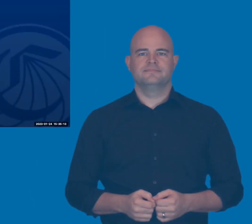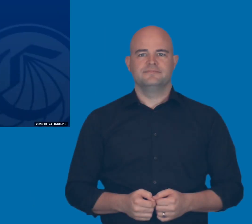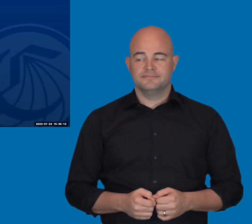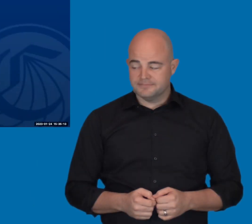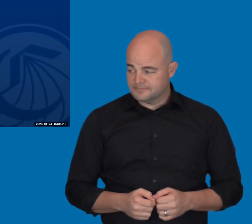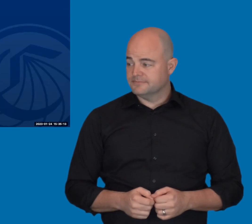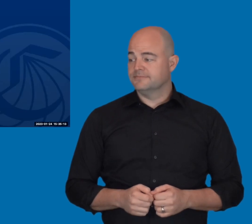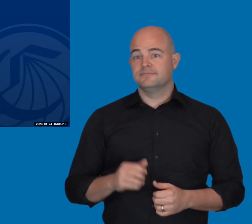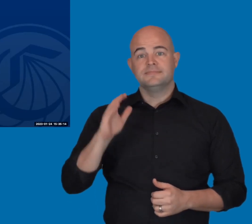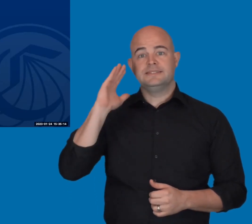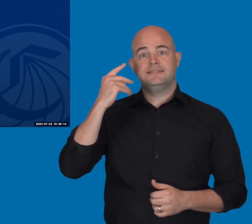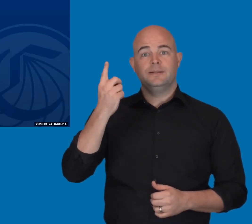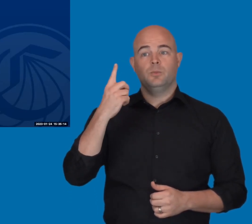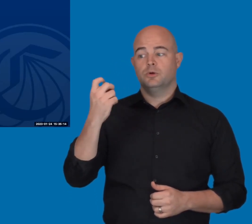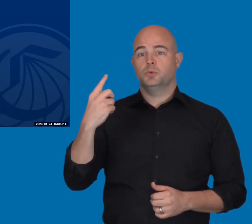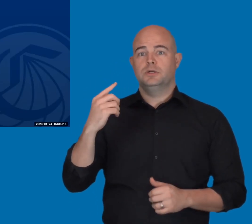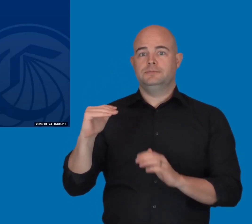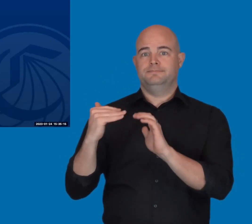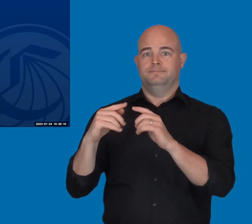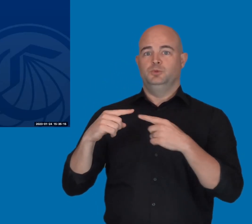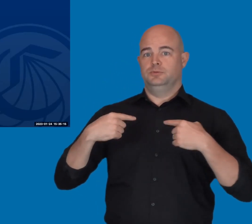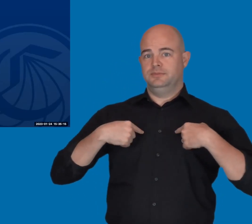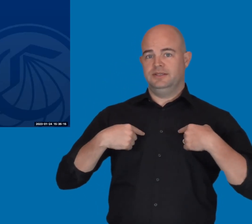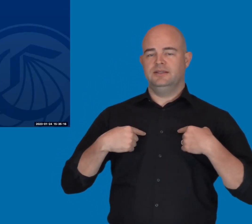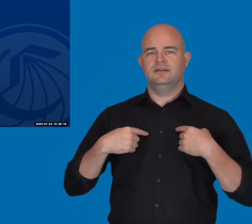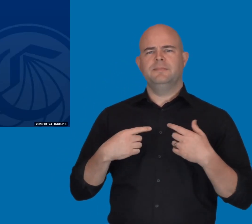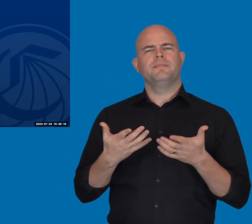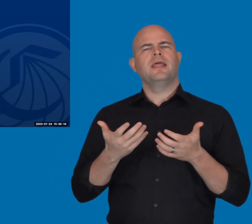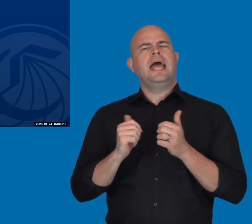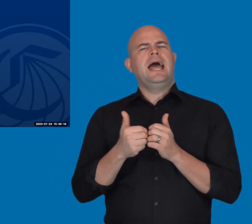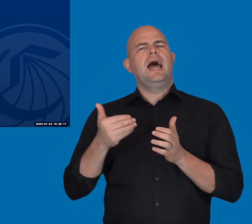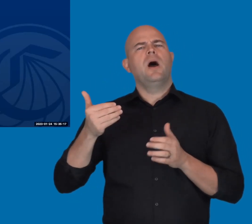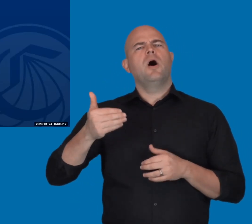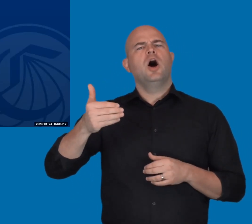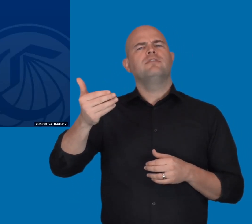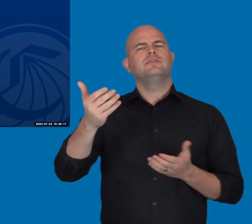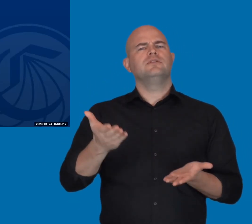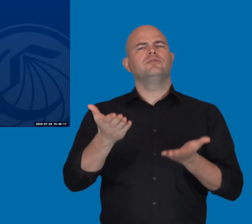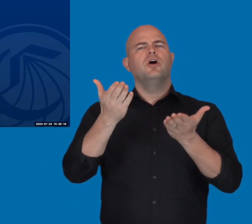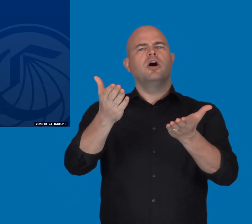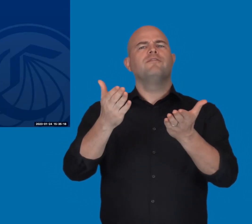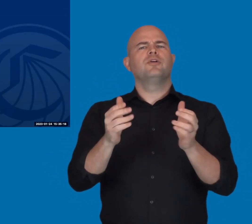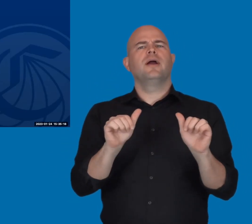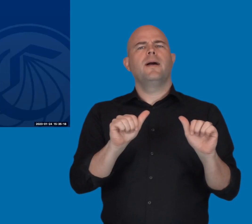in the curriculum process the requirement to prove that something is accessible makes sense